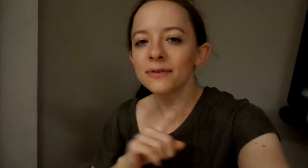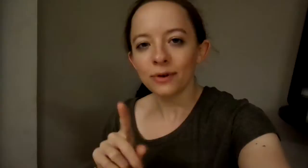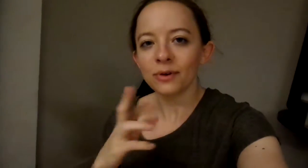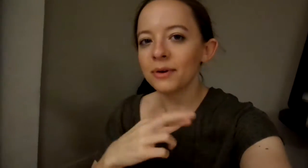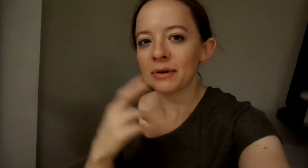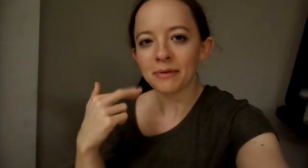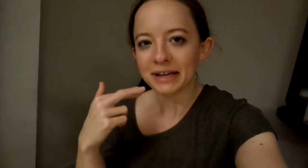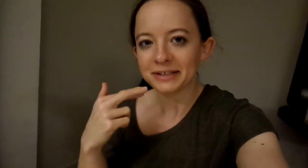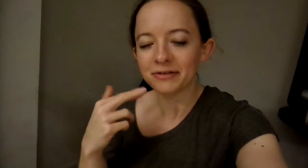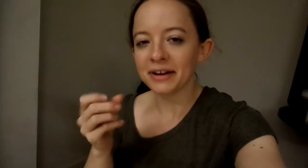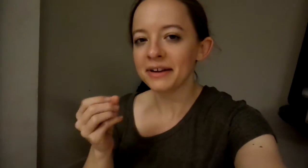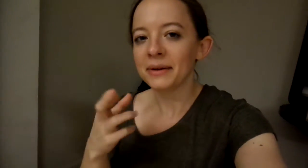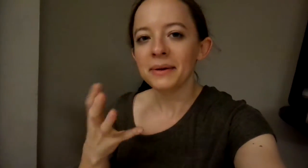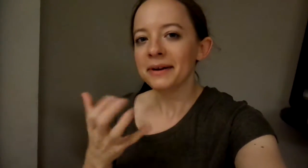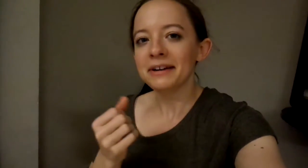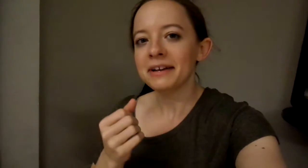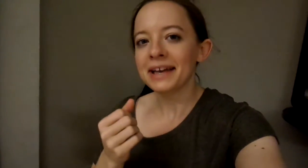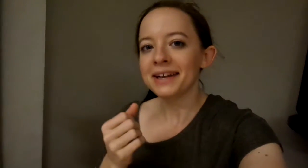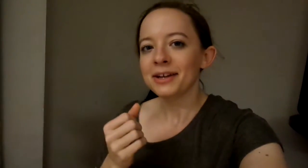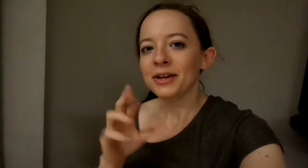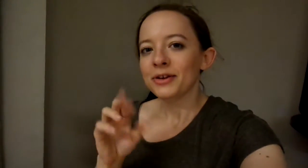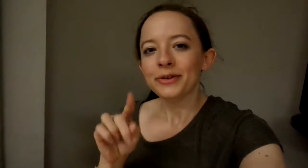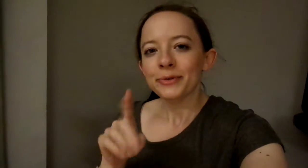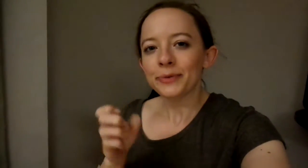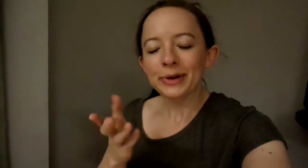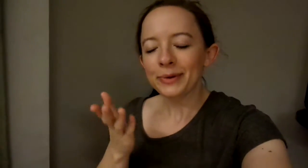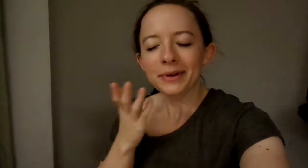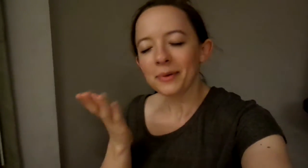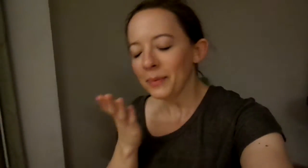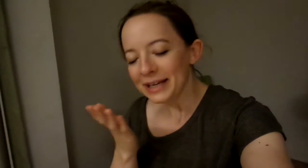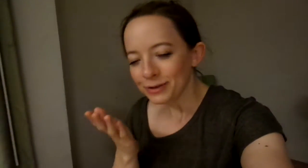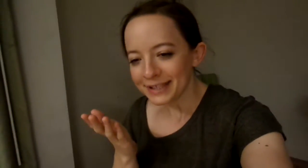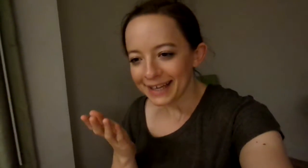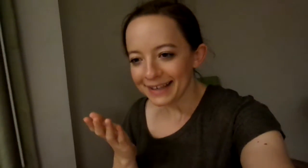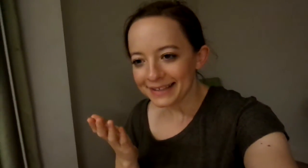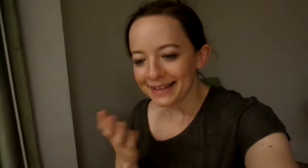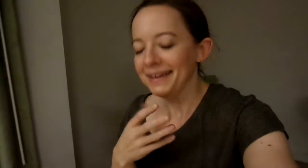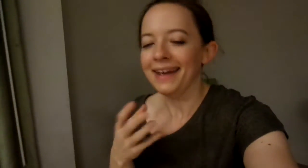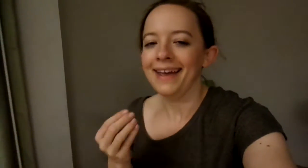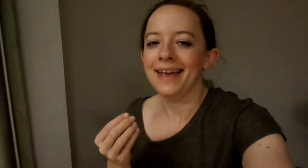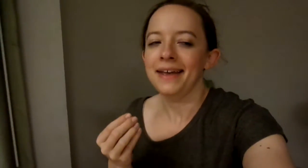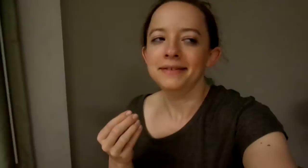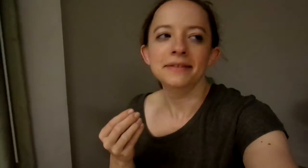before you go to a restaurant or you'll get rude waitresses and